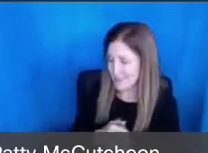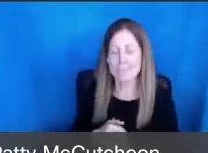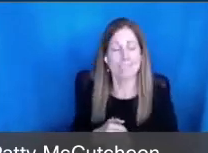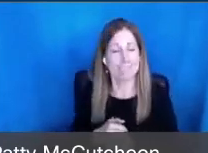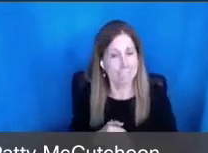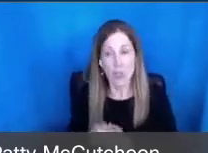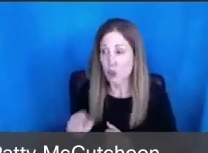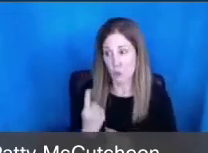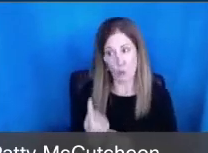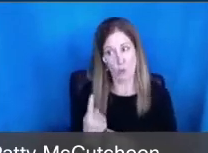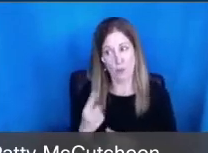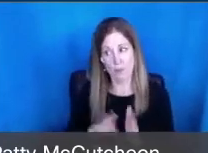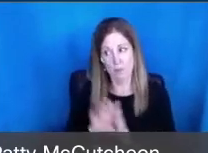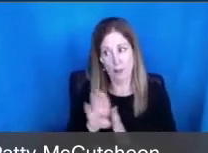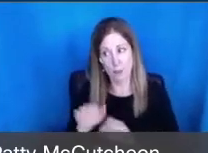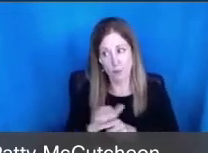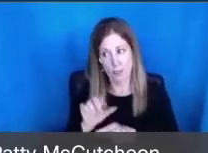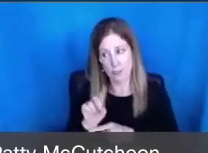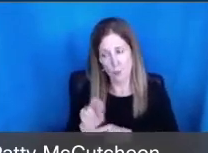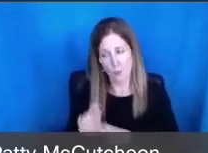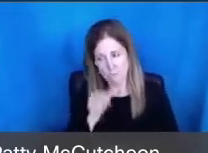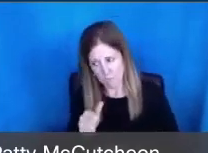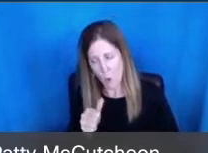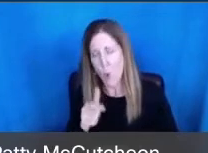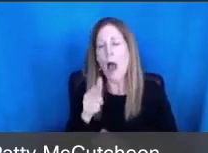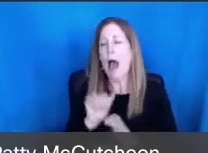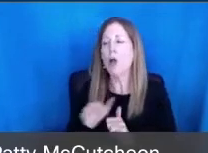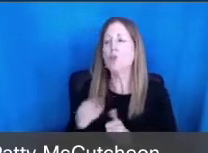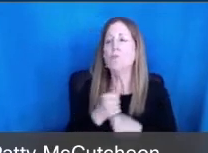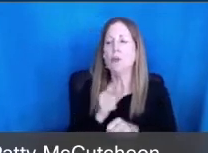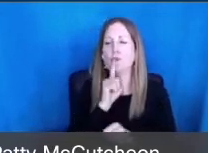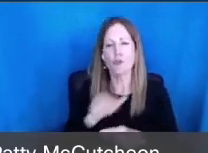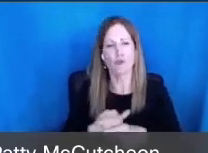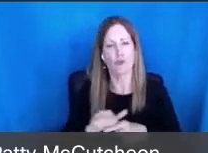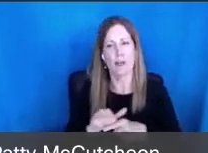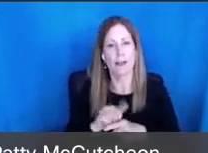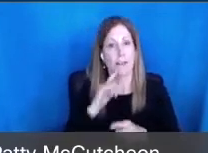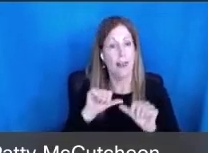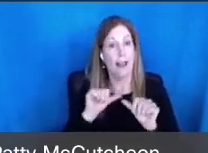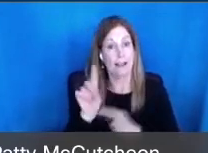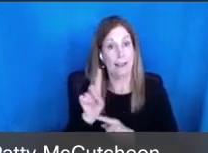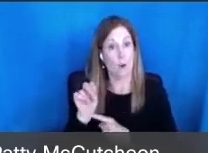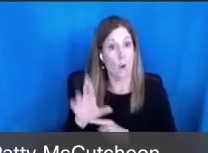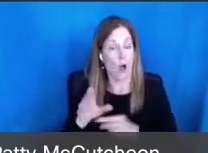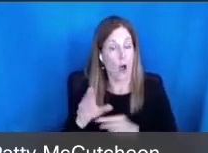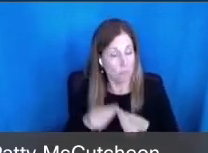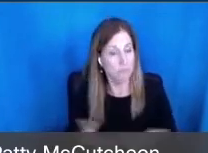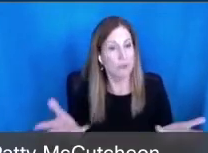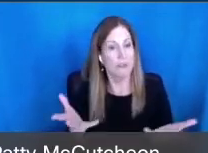at DOR, correct? So how do you make sure that the training that the agency puts out is accessible, kind of no matter who does it?